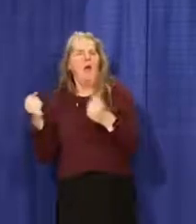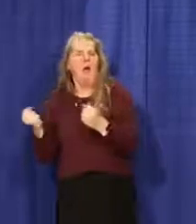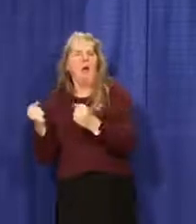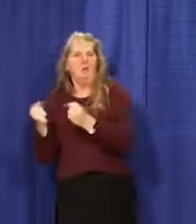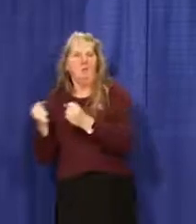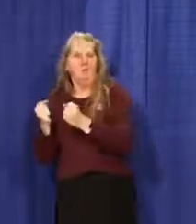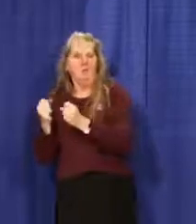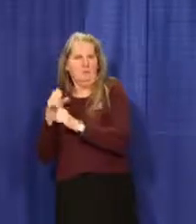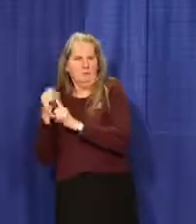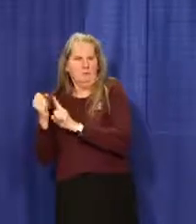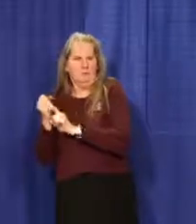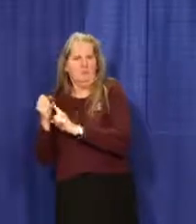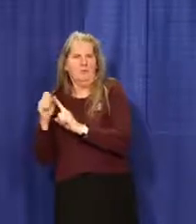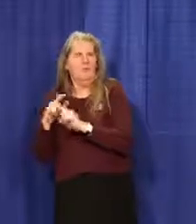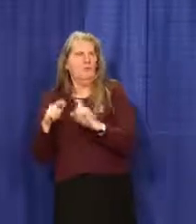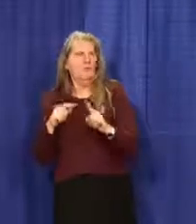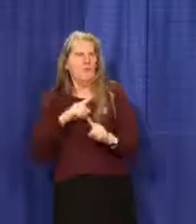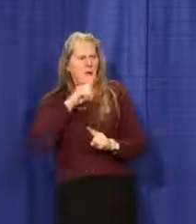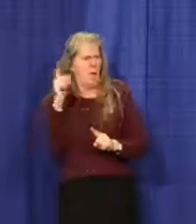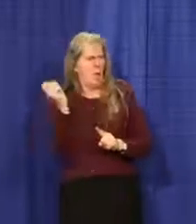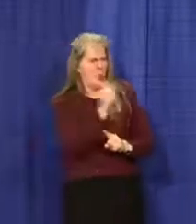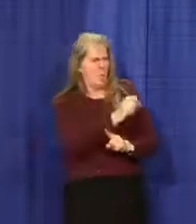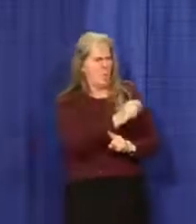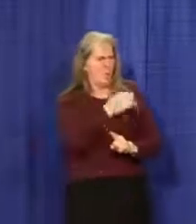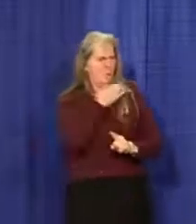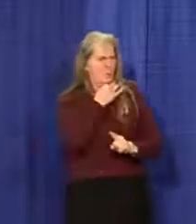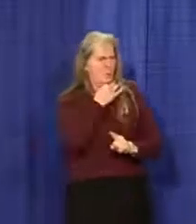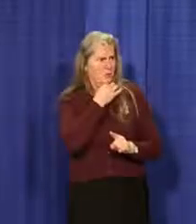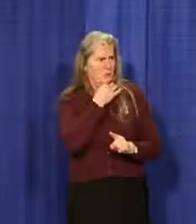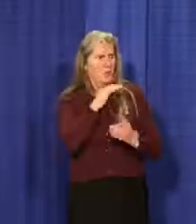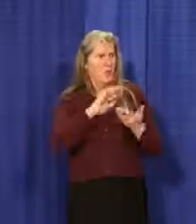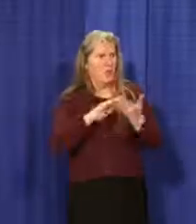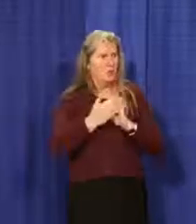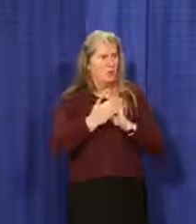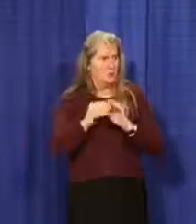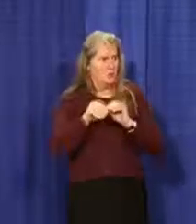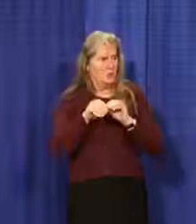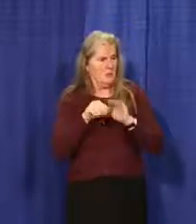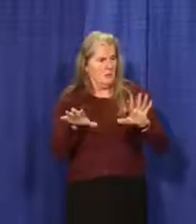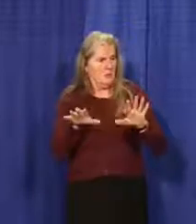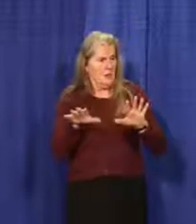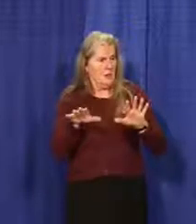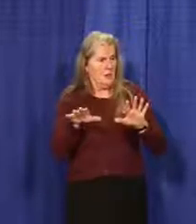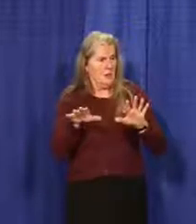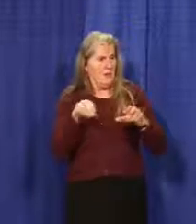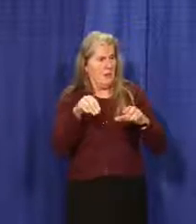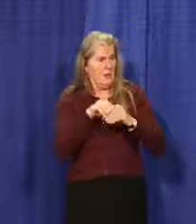I will turn into journalist mode and out ask Dr Hanley if you can explain, I know they have used the word community spread in